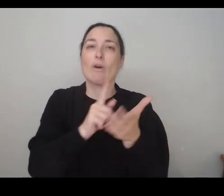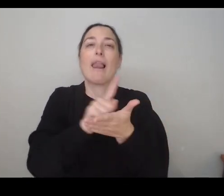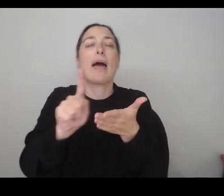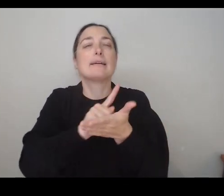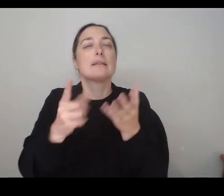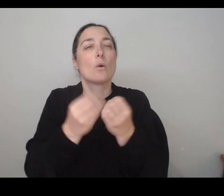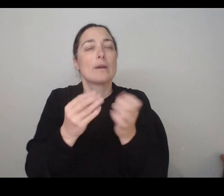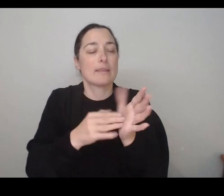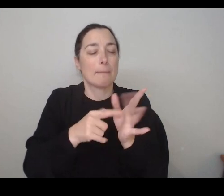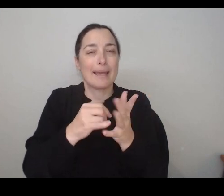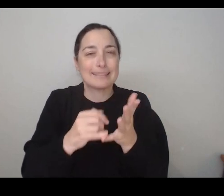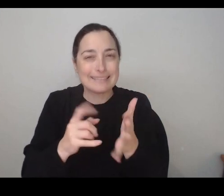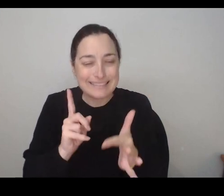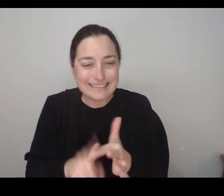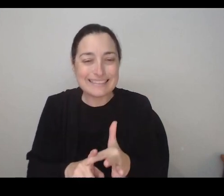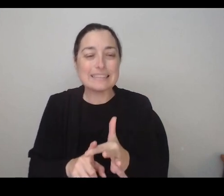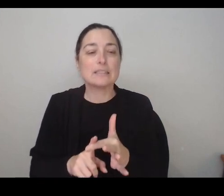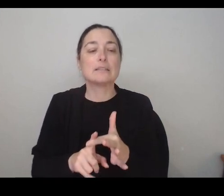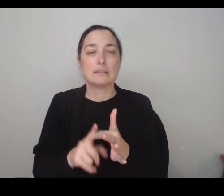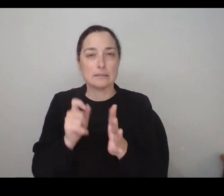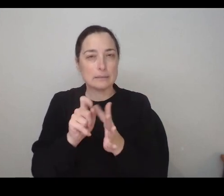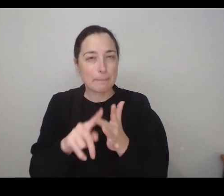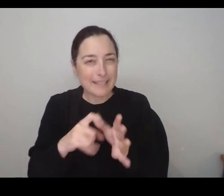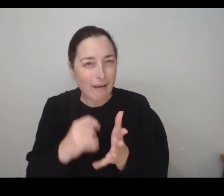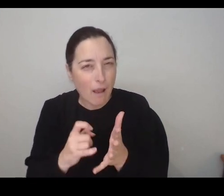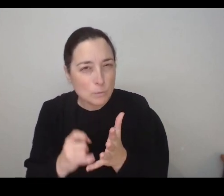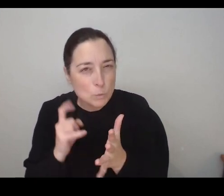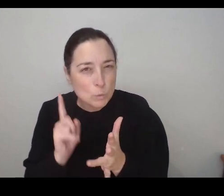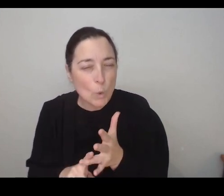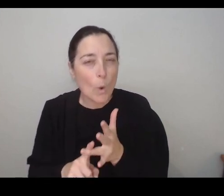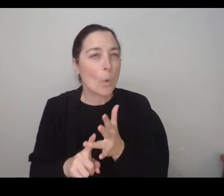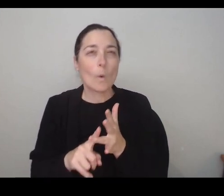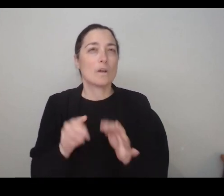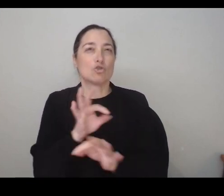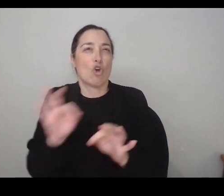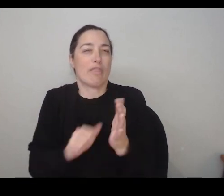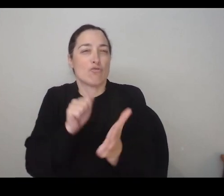Durand and Picasso is not the right position, I think, because that comes from,